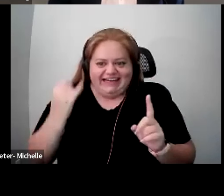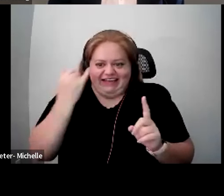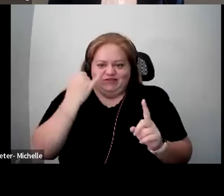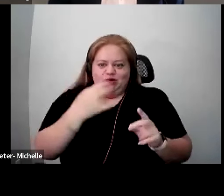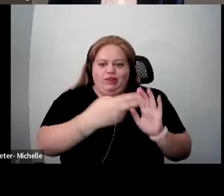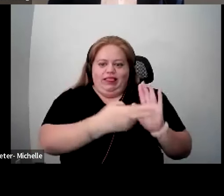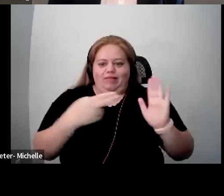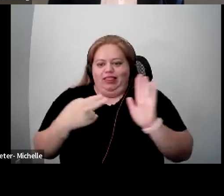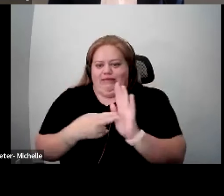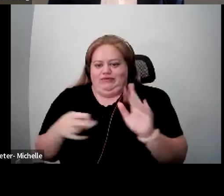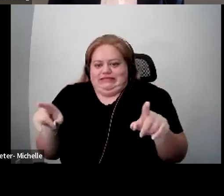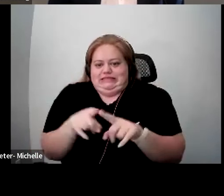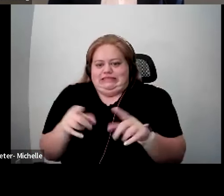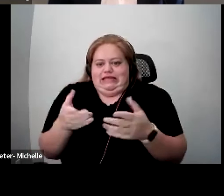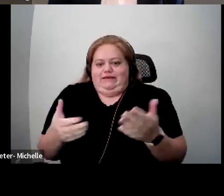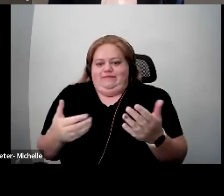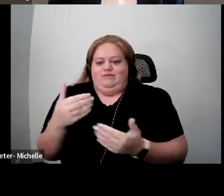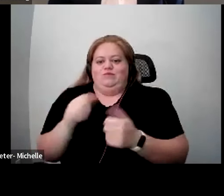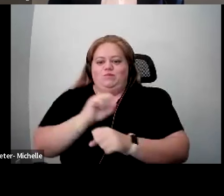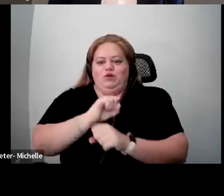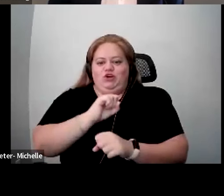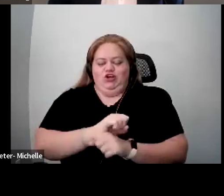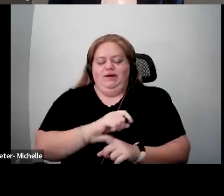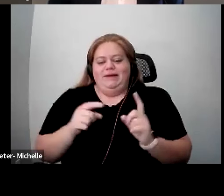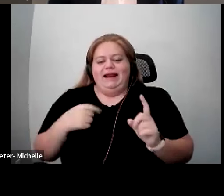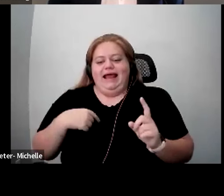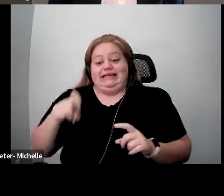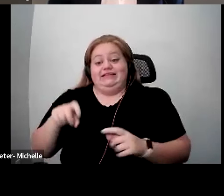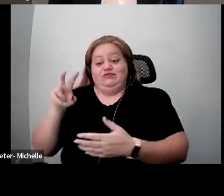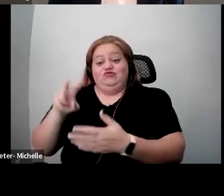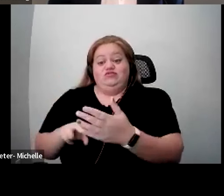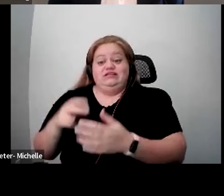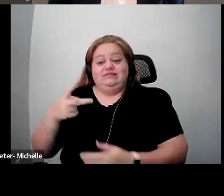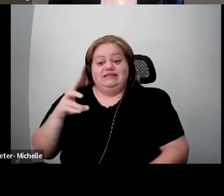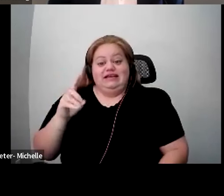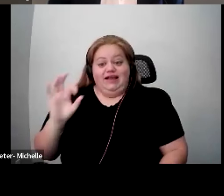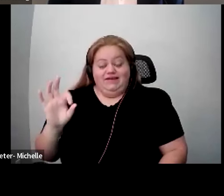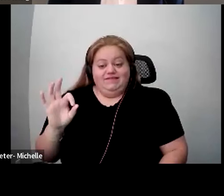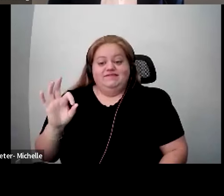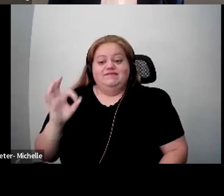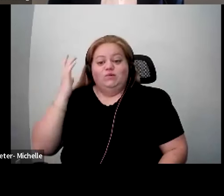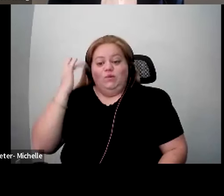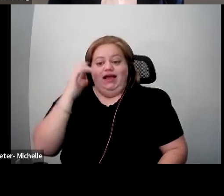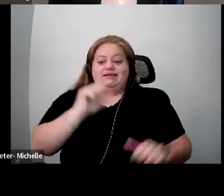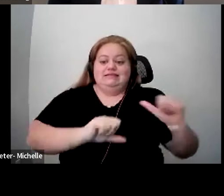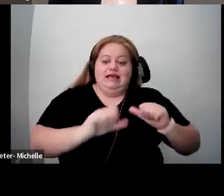But anyway, I needed to read PDFs of science papers, machine